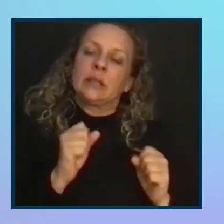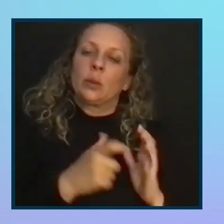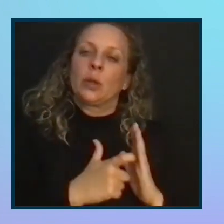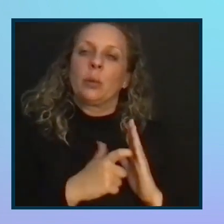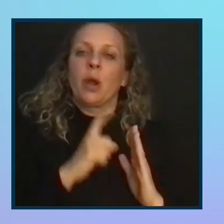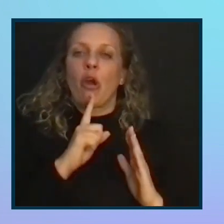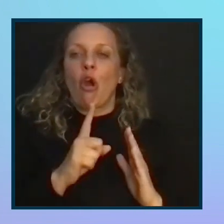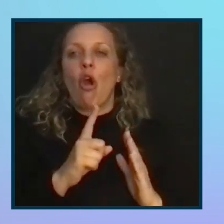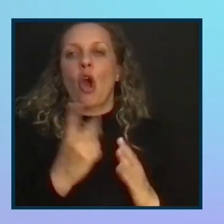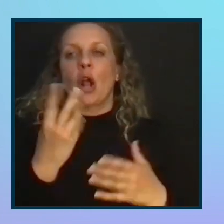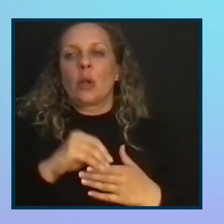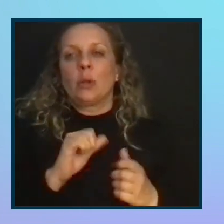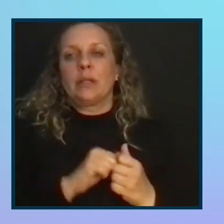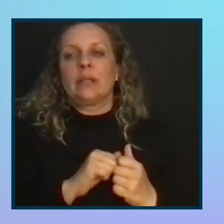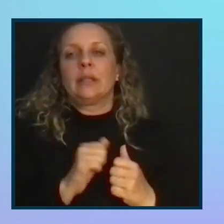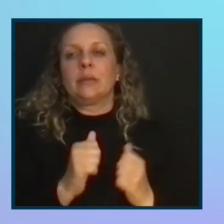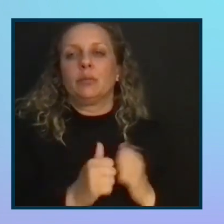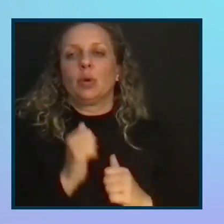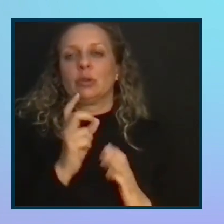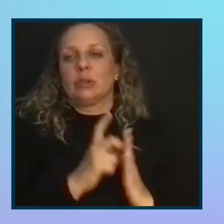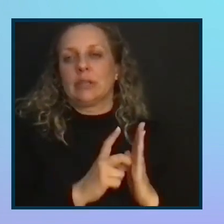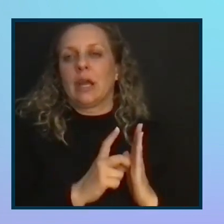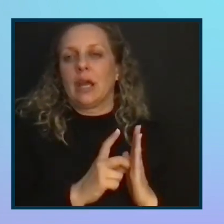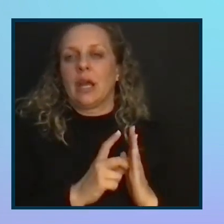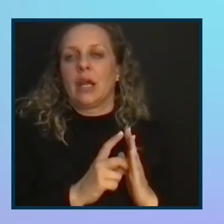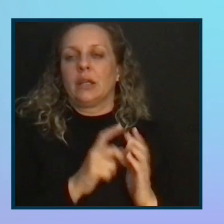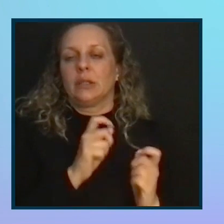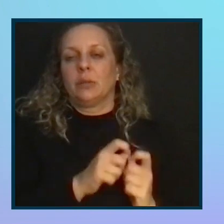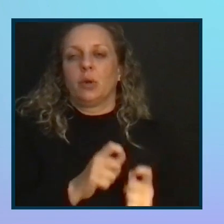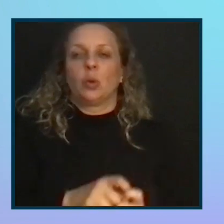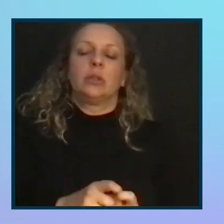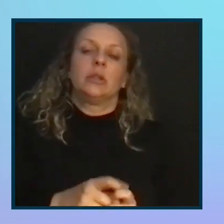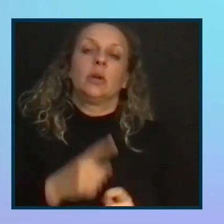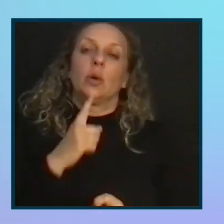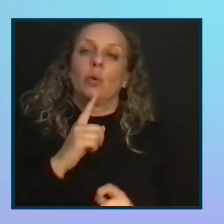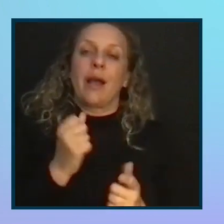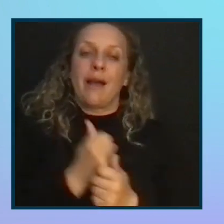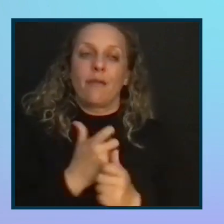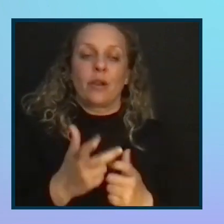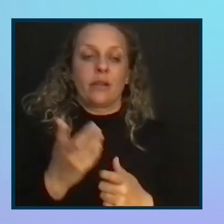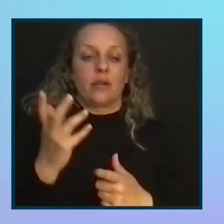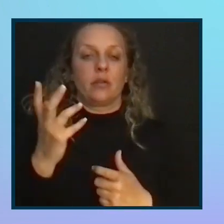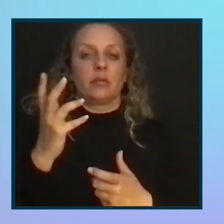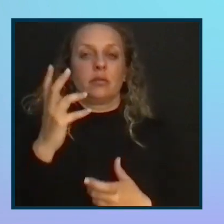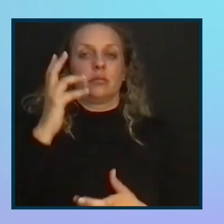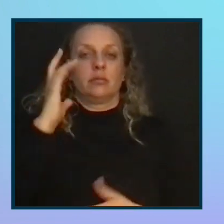are included in those design components. When we're gluing things together within features,